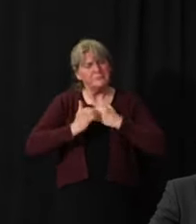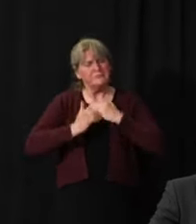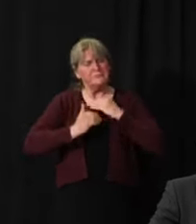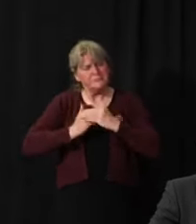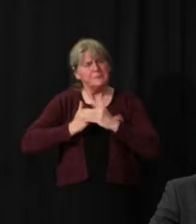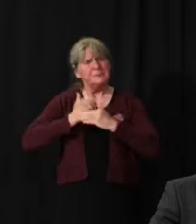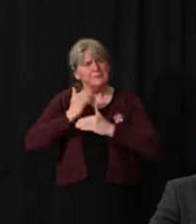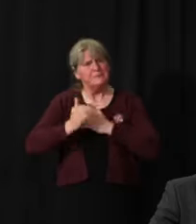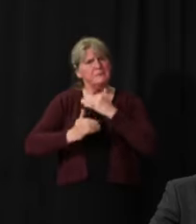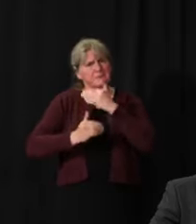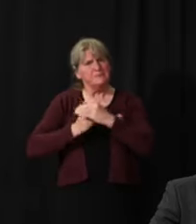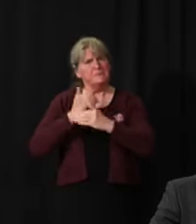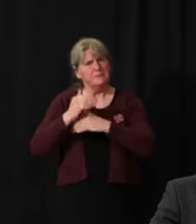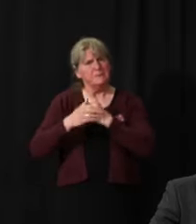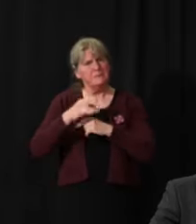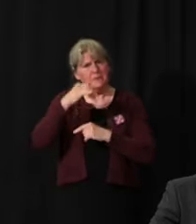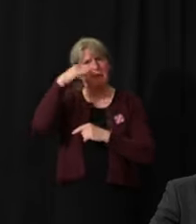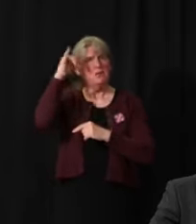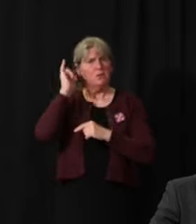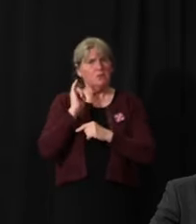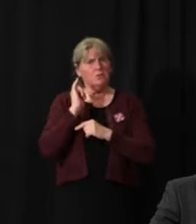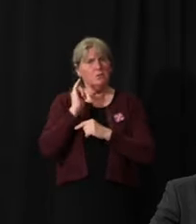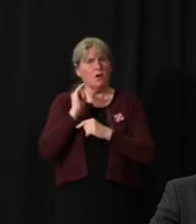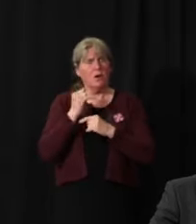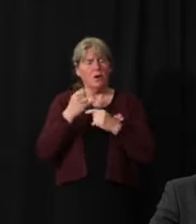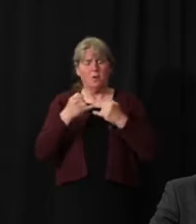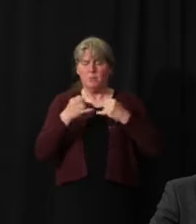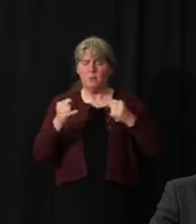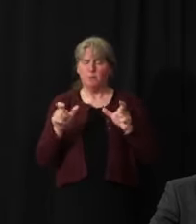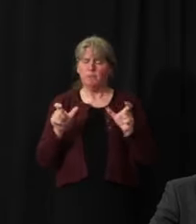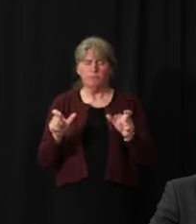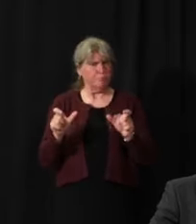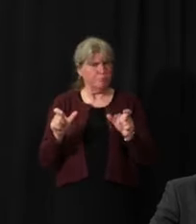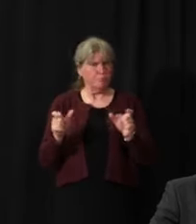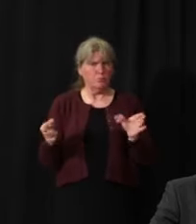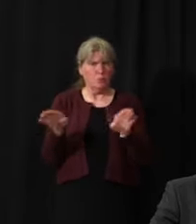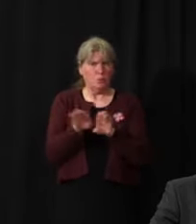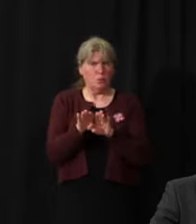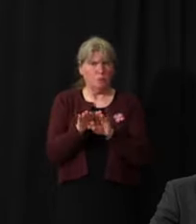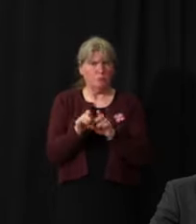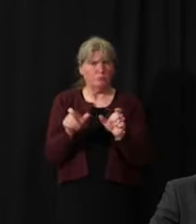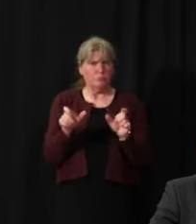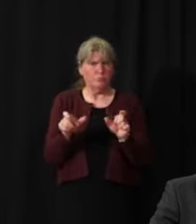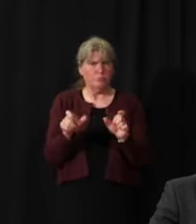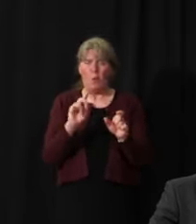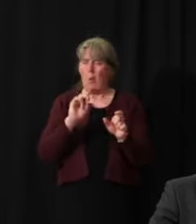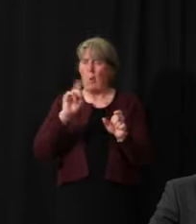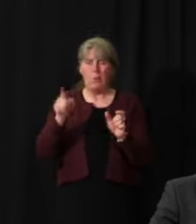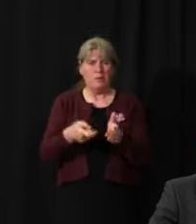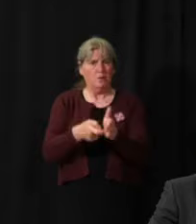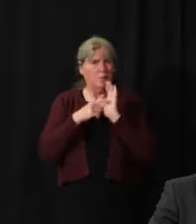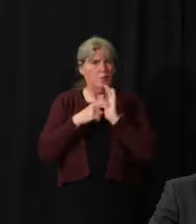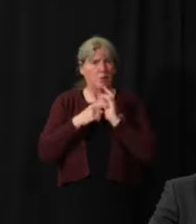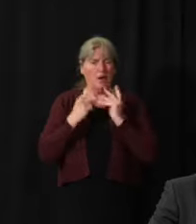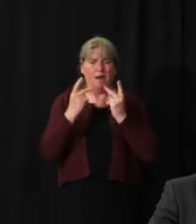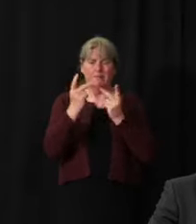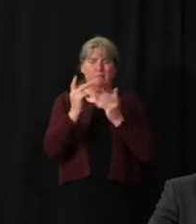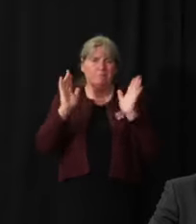pretty secure state right now, because our borders-- we remain